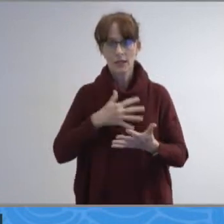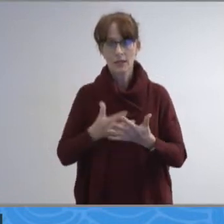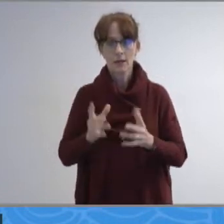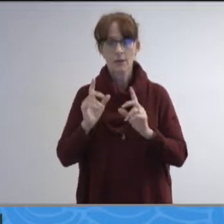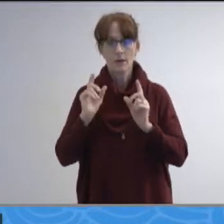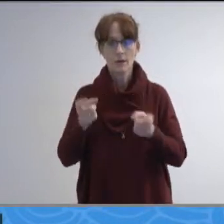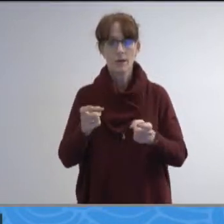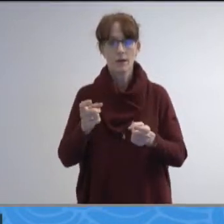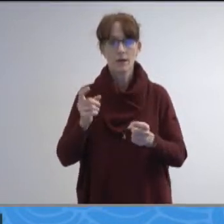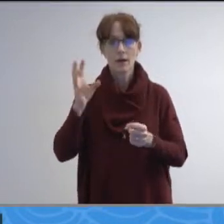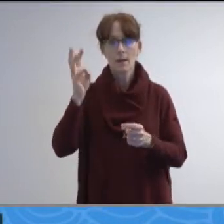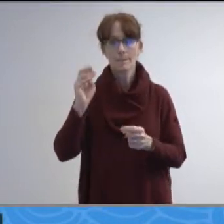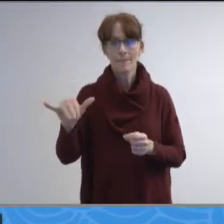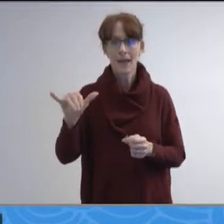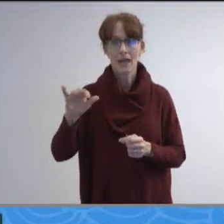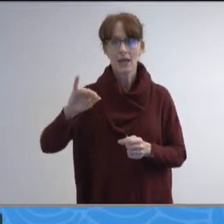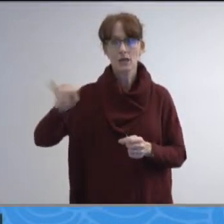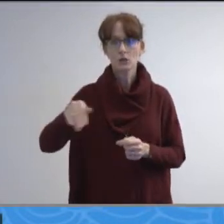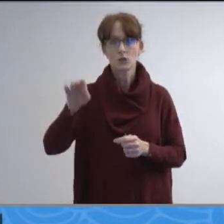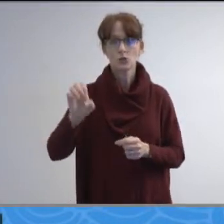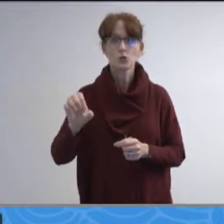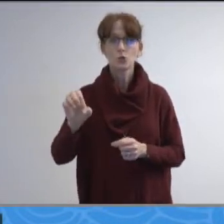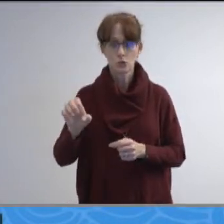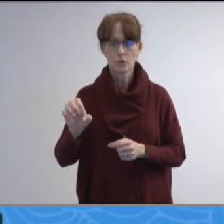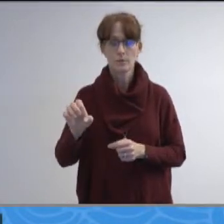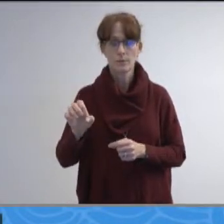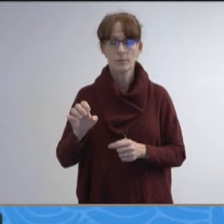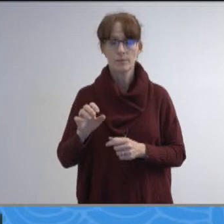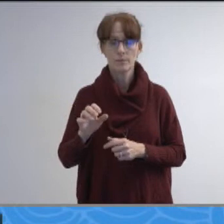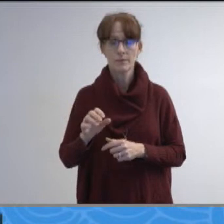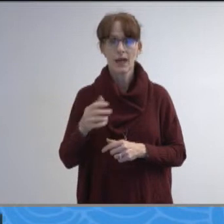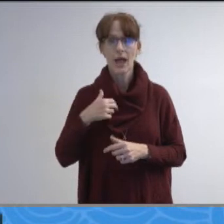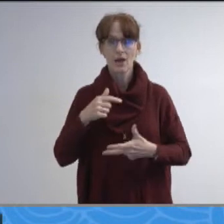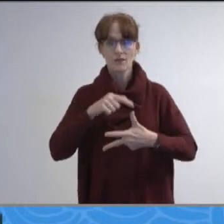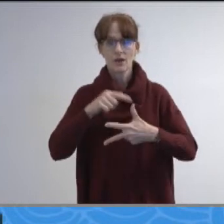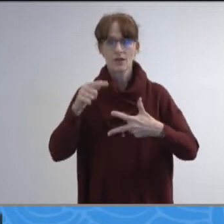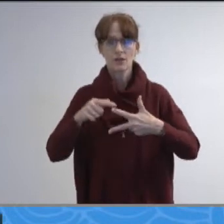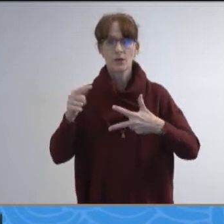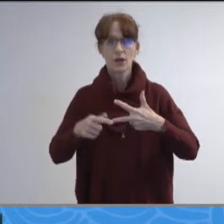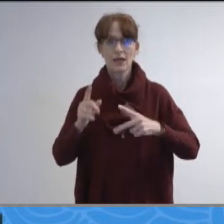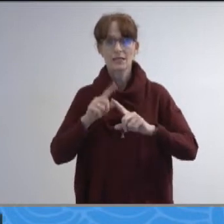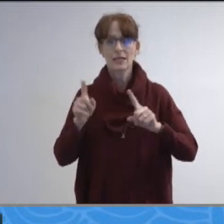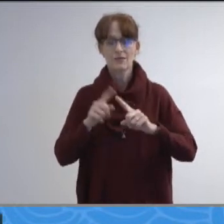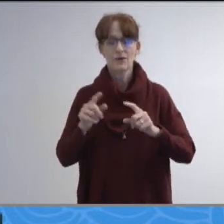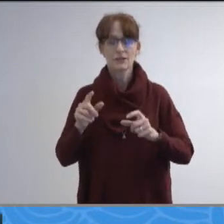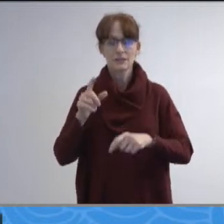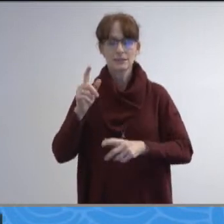during the month of May and into June so that we will have three different windows throughout the course of the school year.